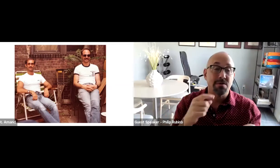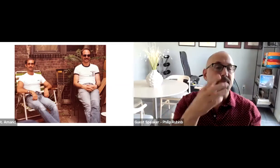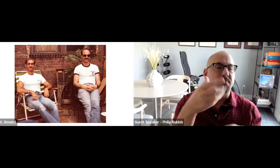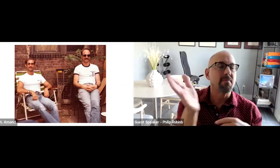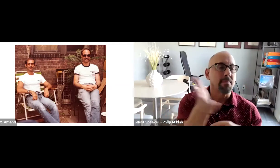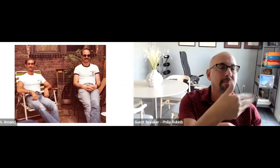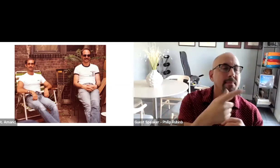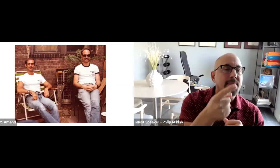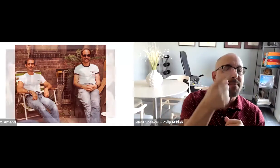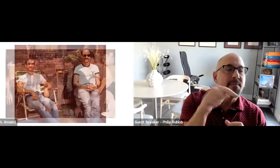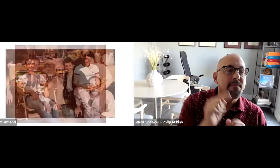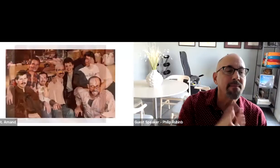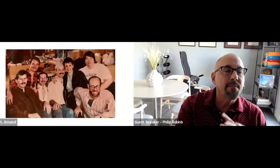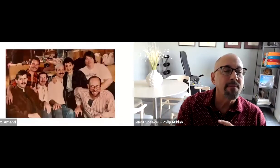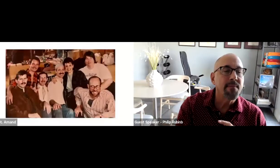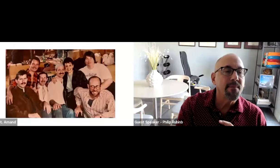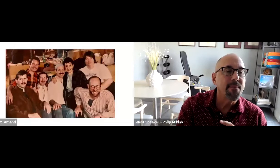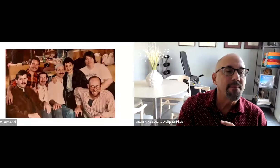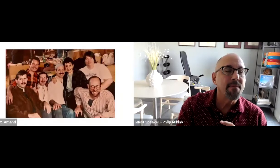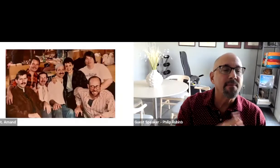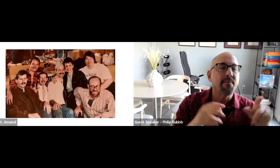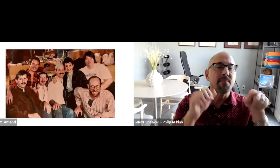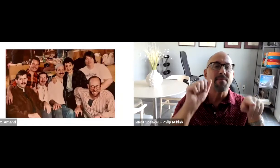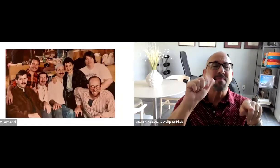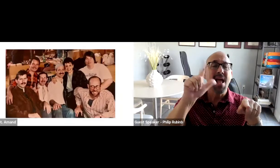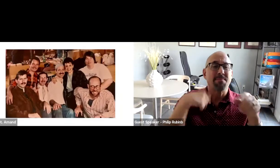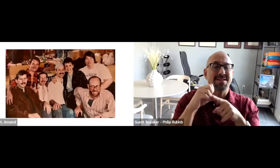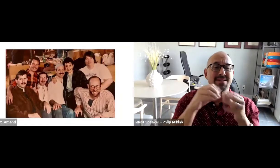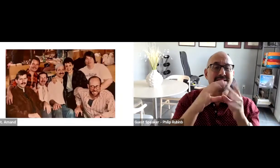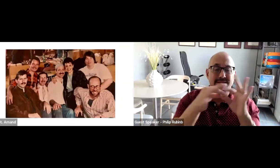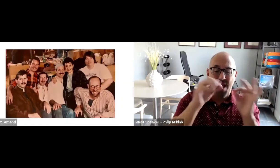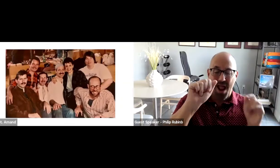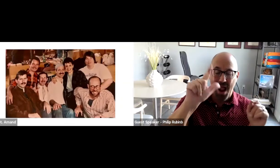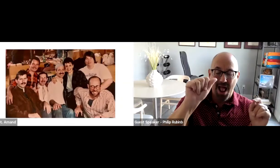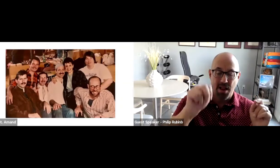and a lot of that became a coffee book, which was very successful.